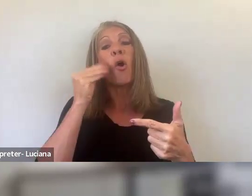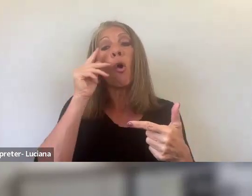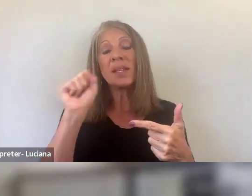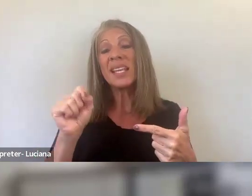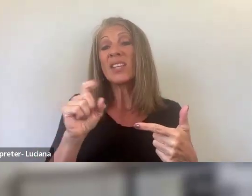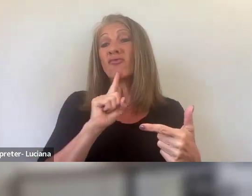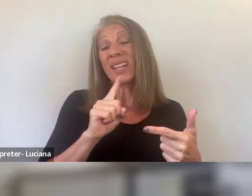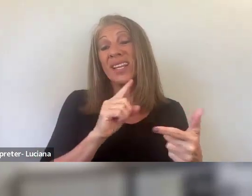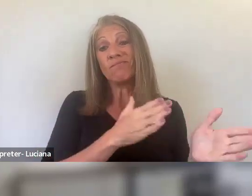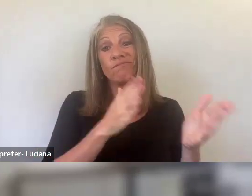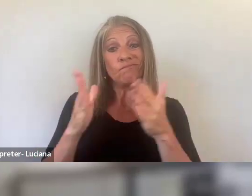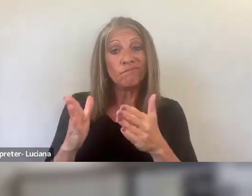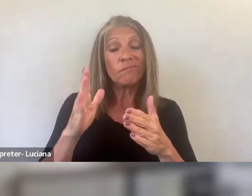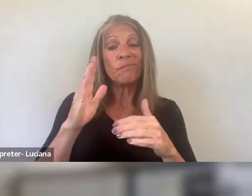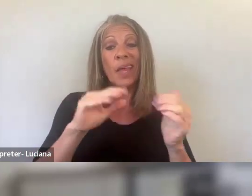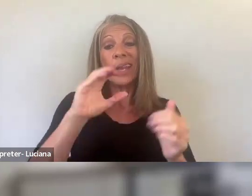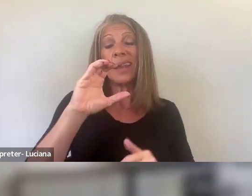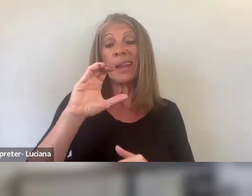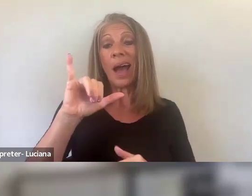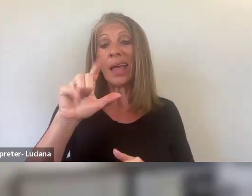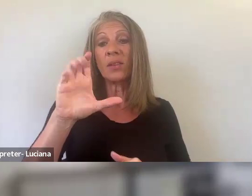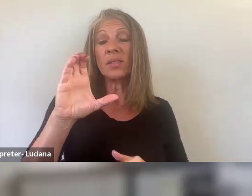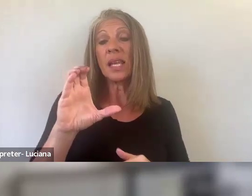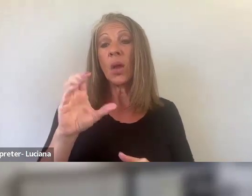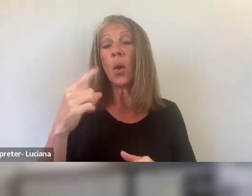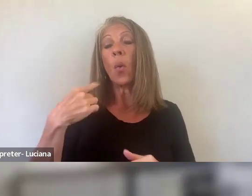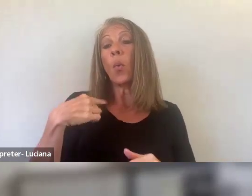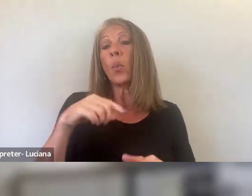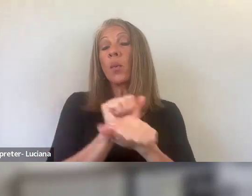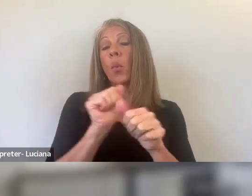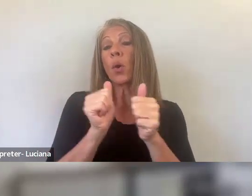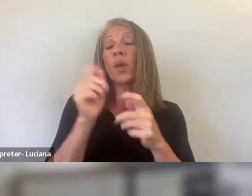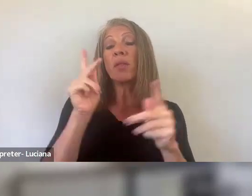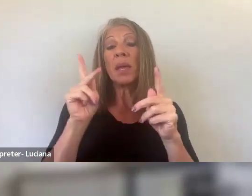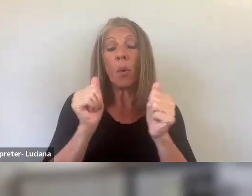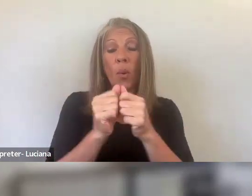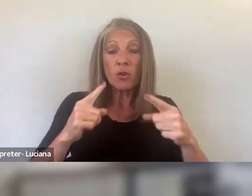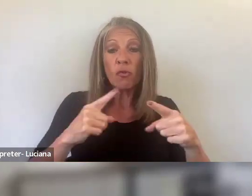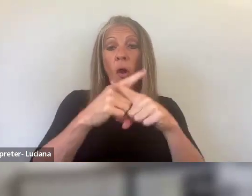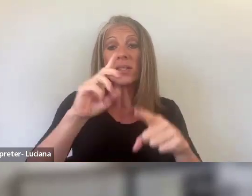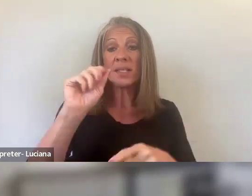right? We are used to working with people across disabilities so we do not turn down anyone. A lot